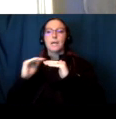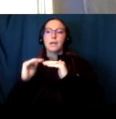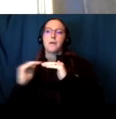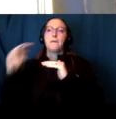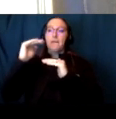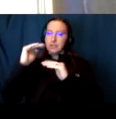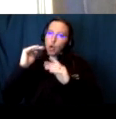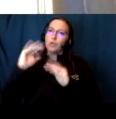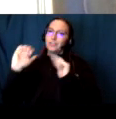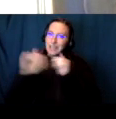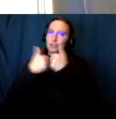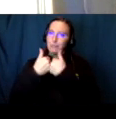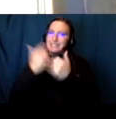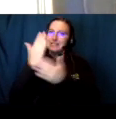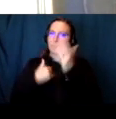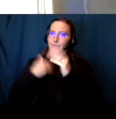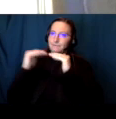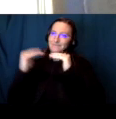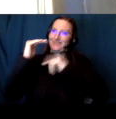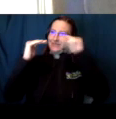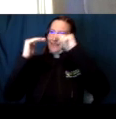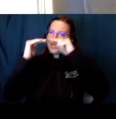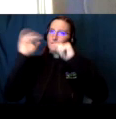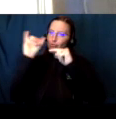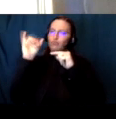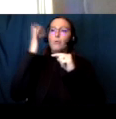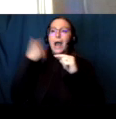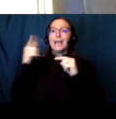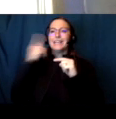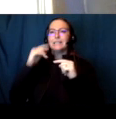those minimal pairs simultaneously, so that he's starting to